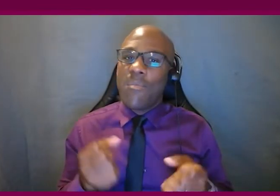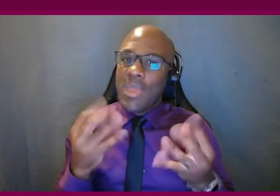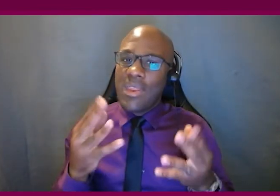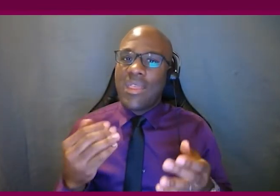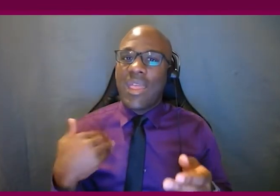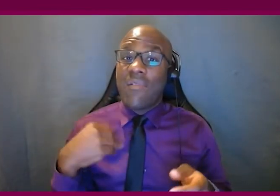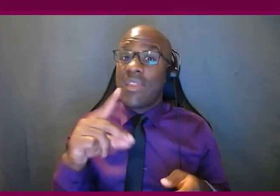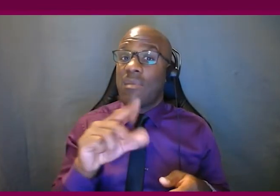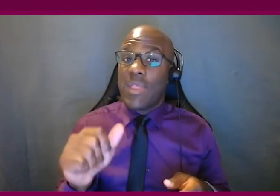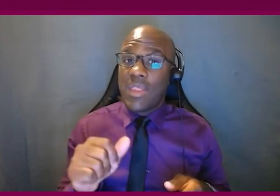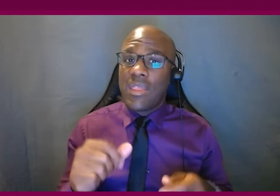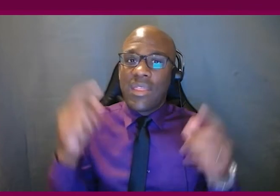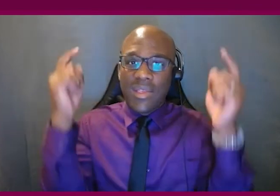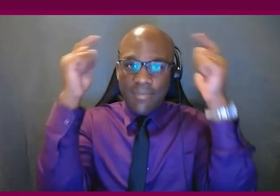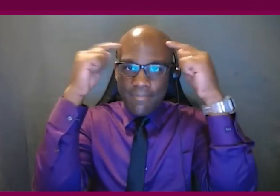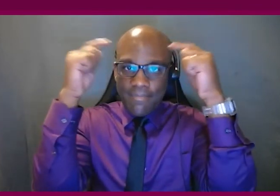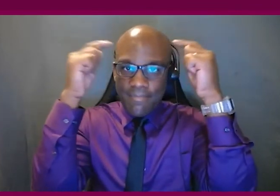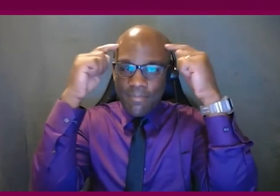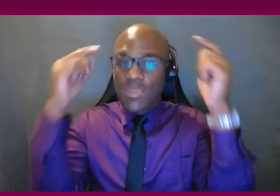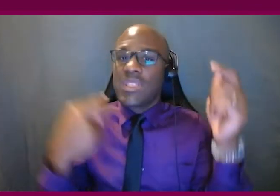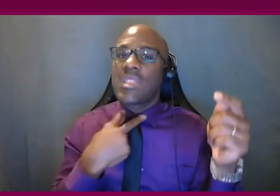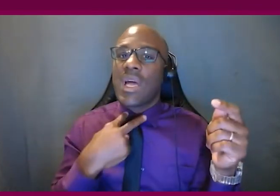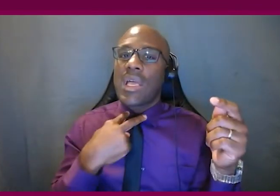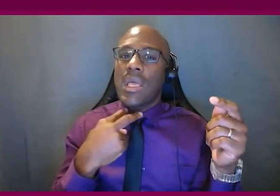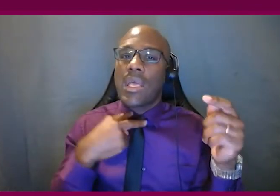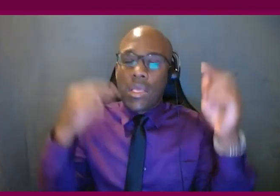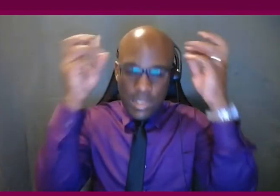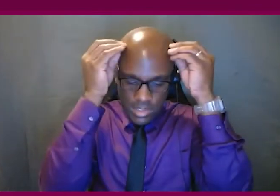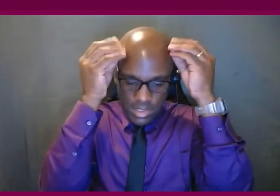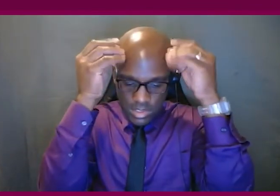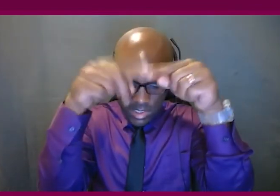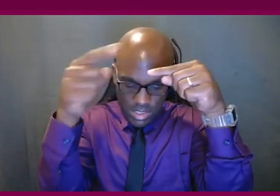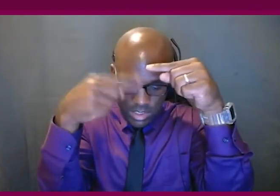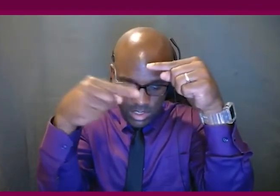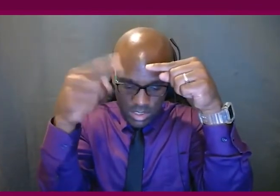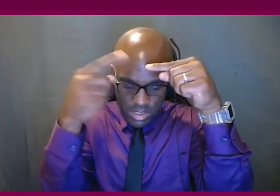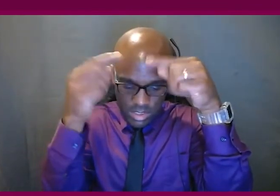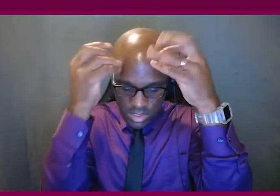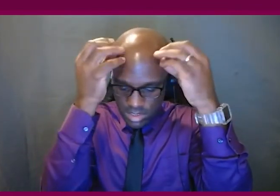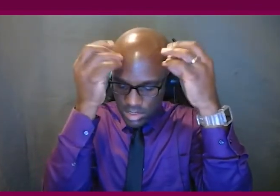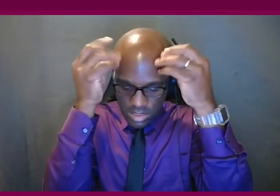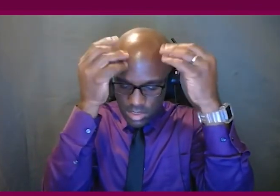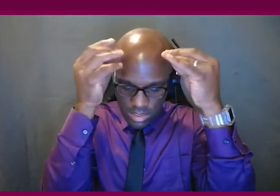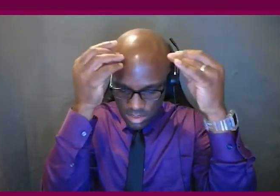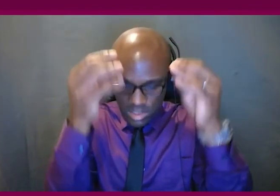There's also just even things like medical trauma that people with disabilities or disabled